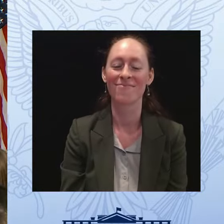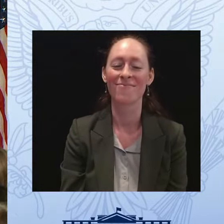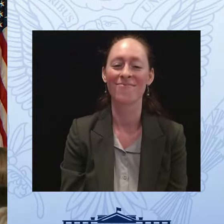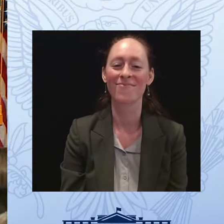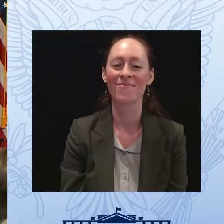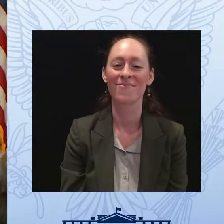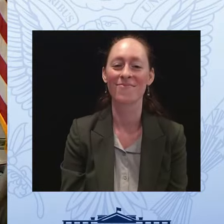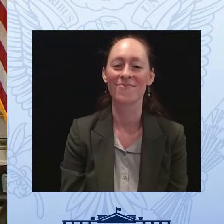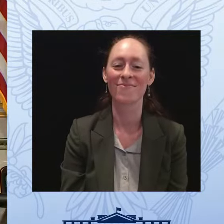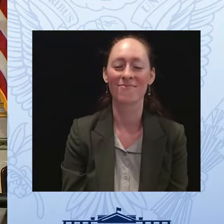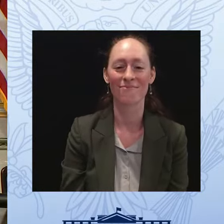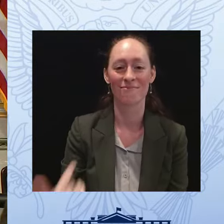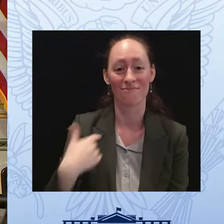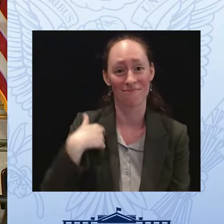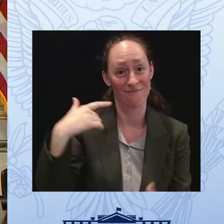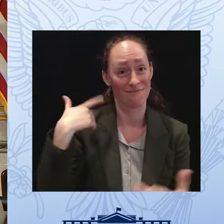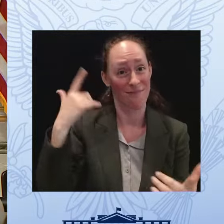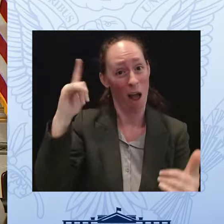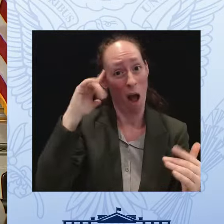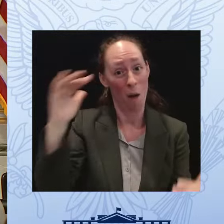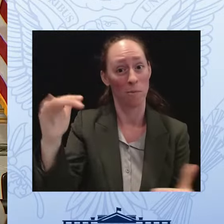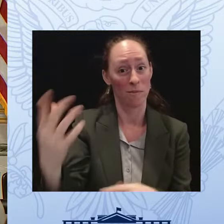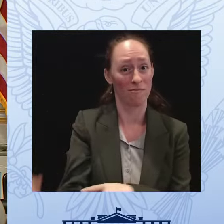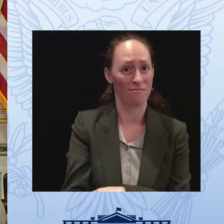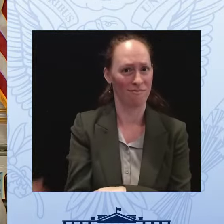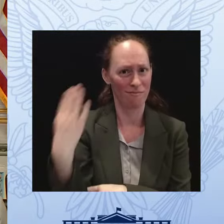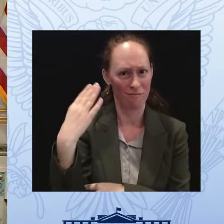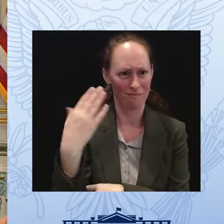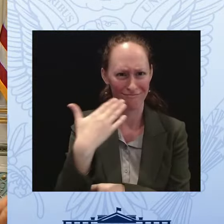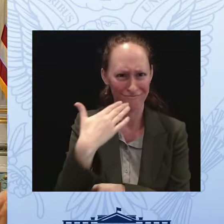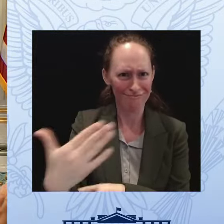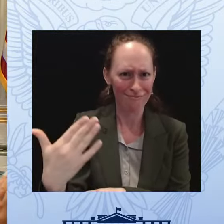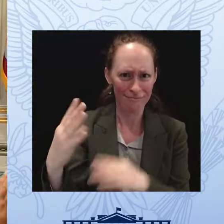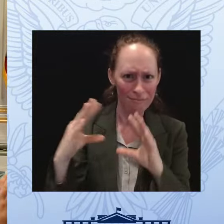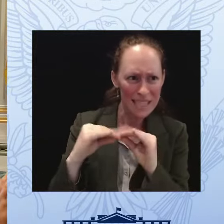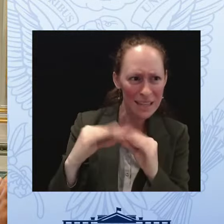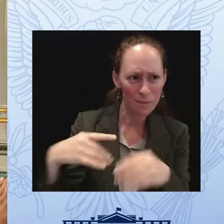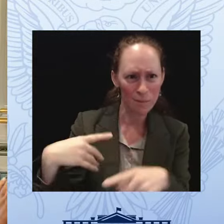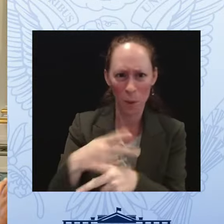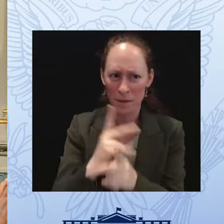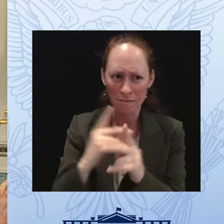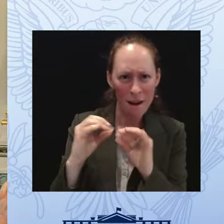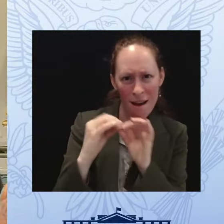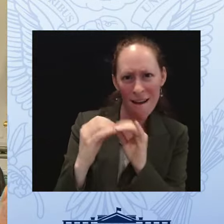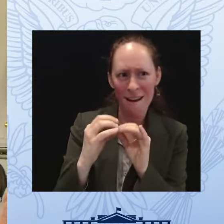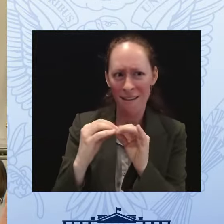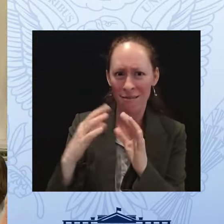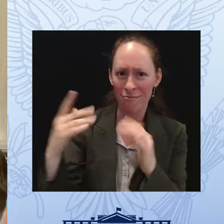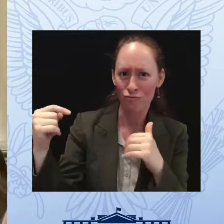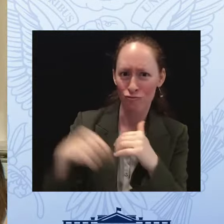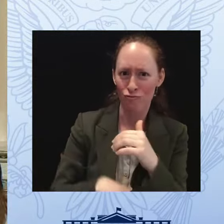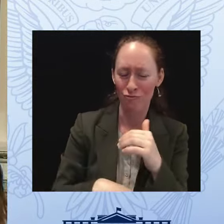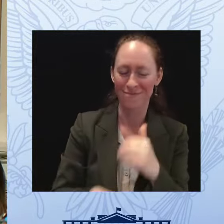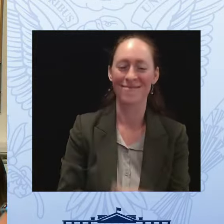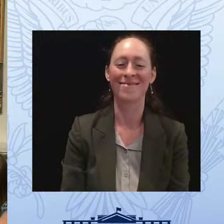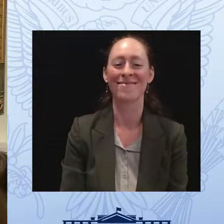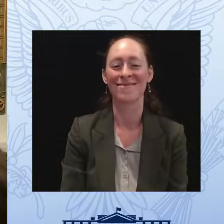We are really happy that you have been here all morning, rolling up your sleeves, doing your work.